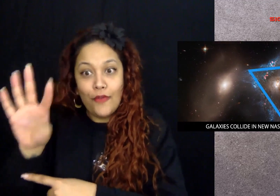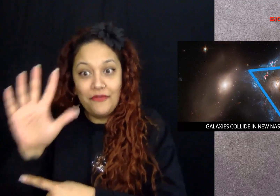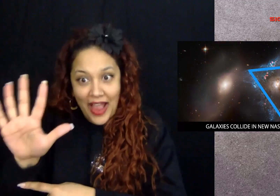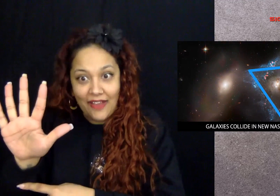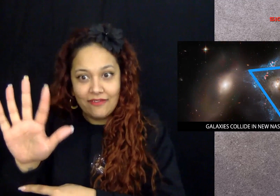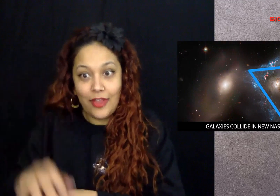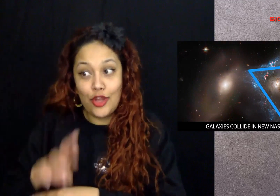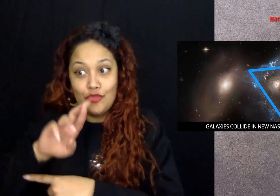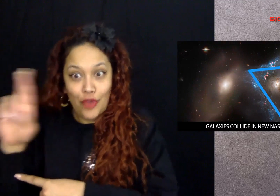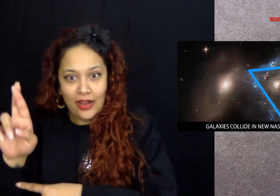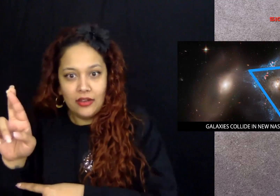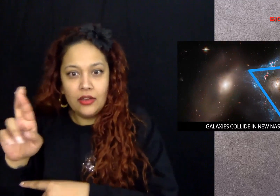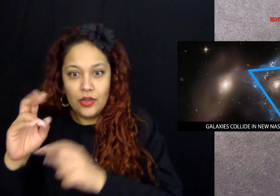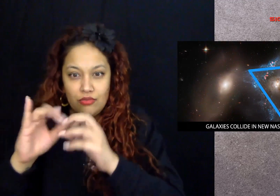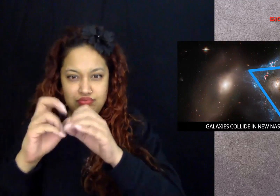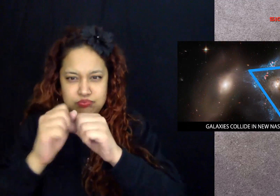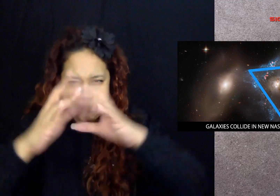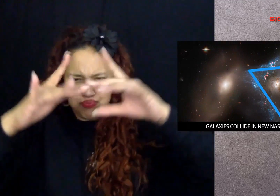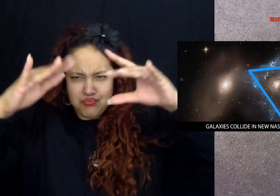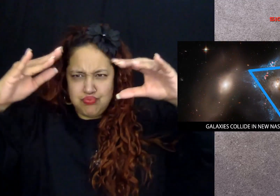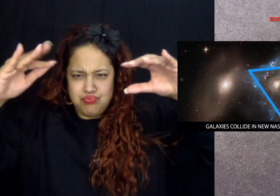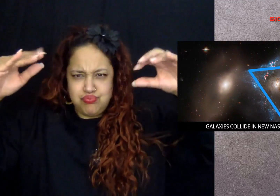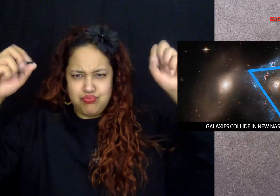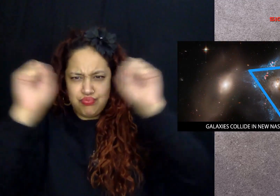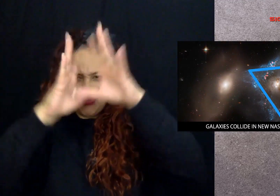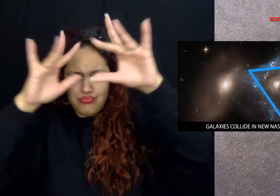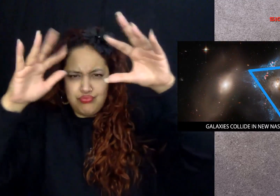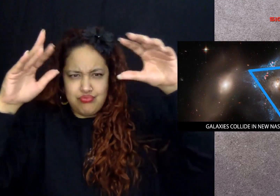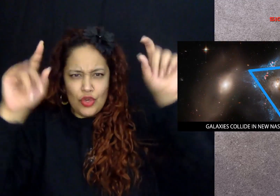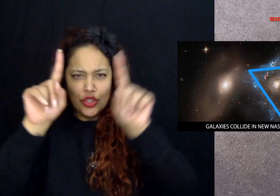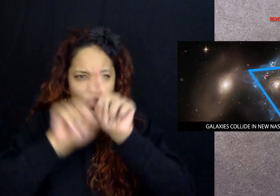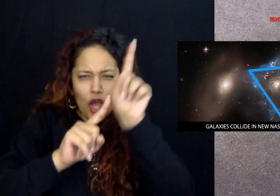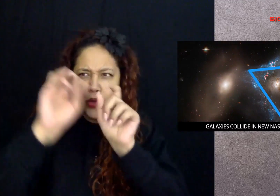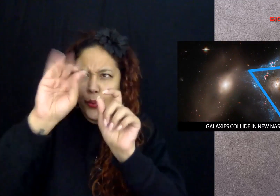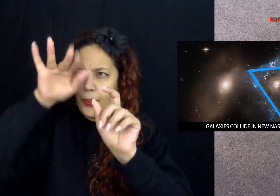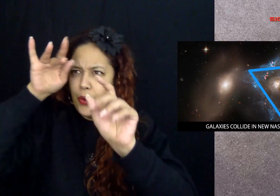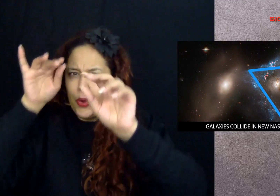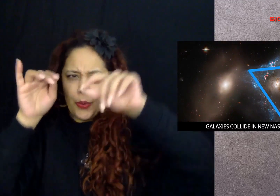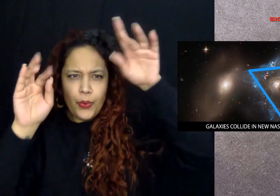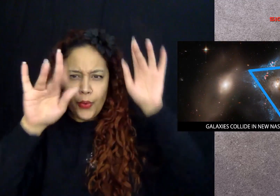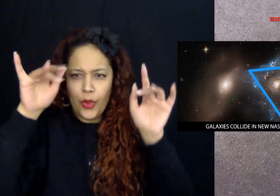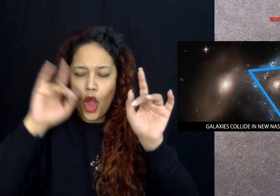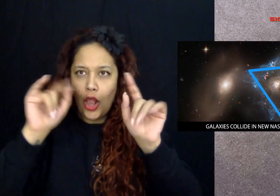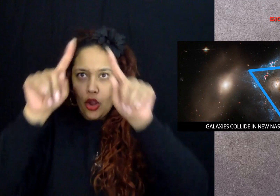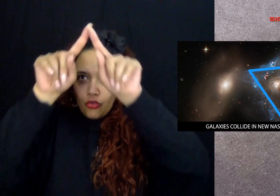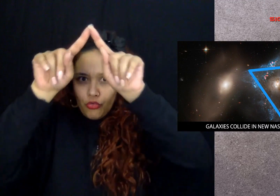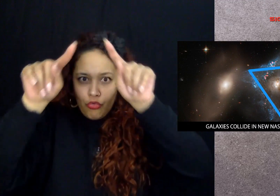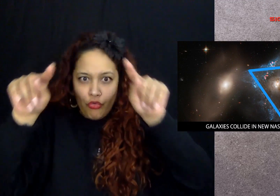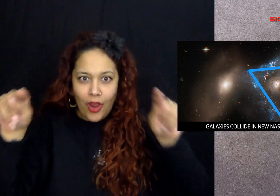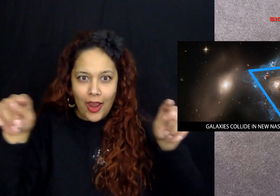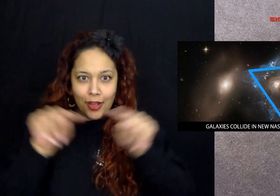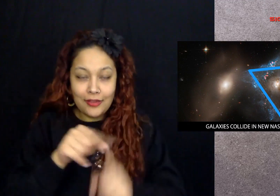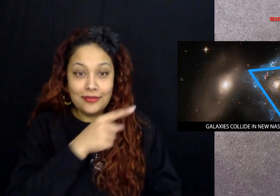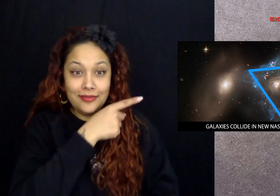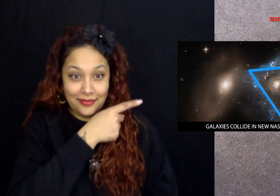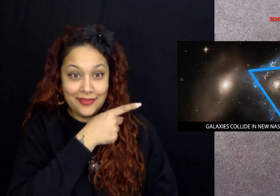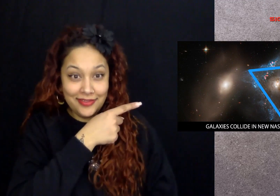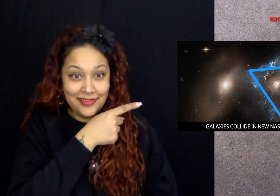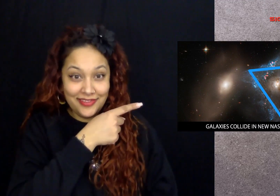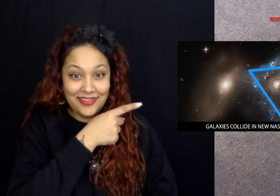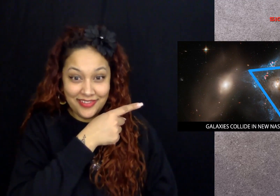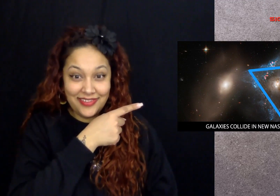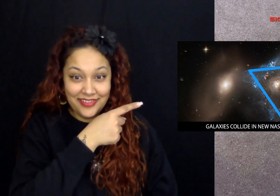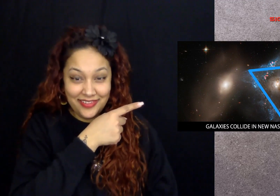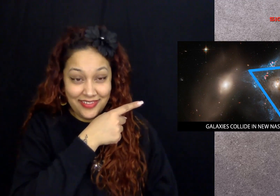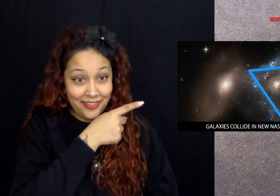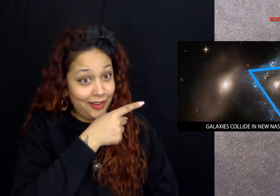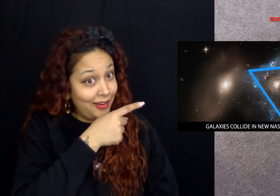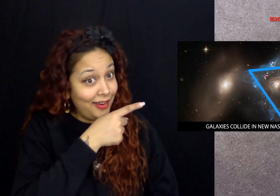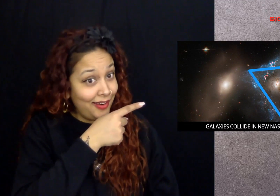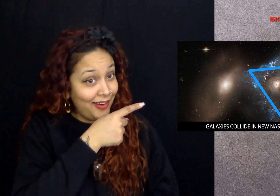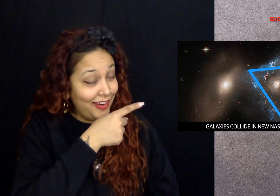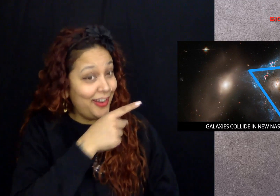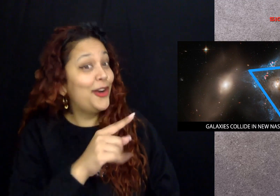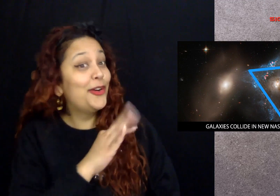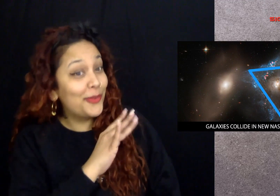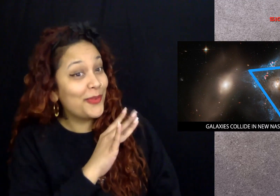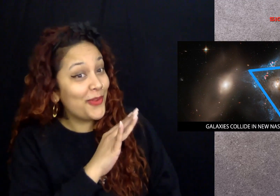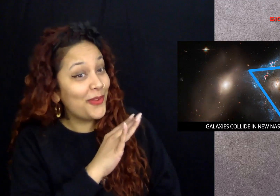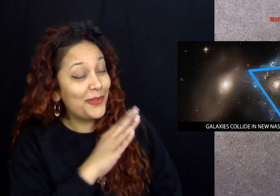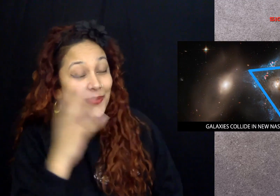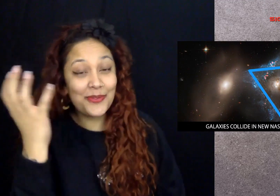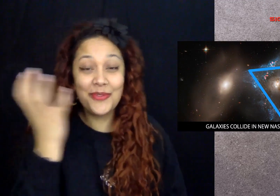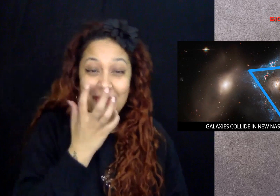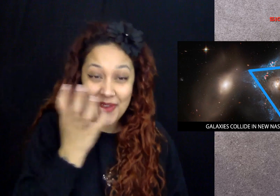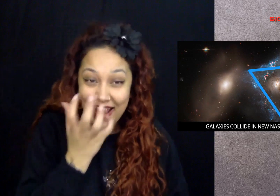from NGC 2445 on the right form an unusual formation of stars shaped like a triangle that is